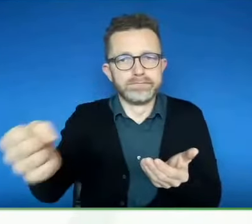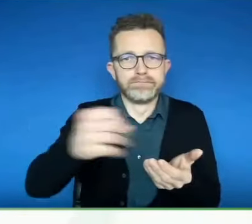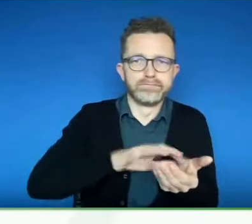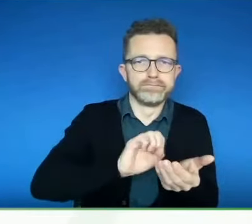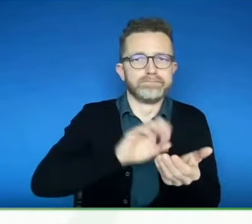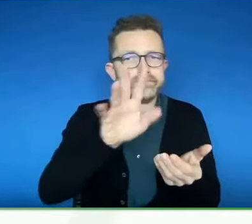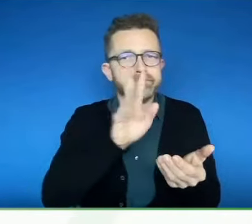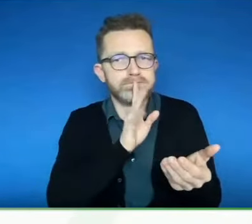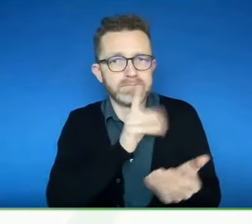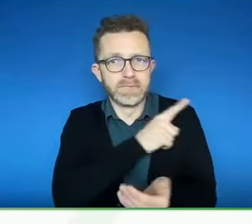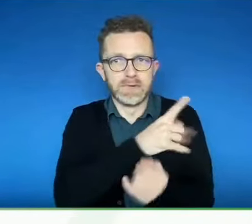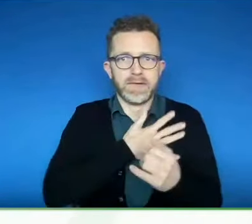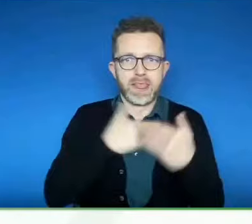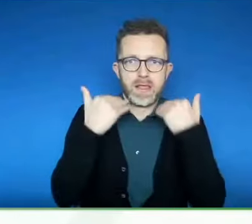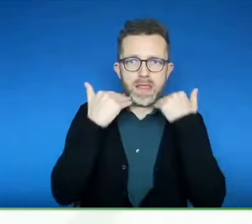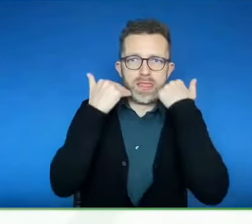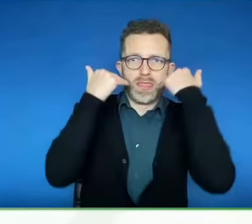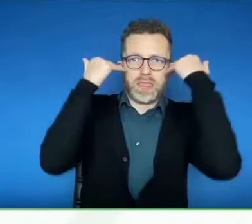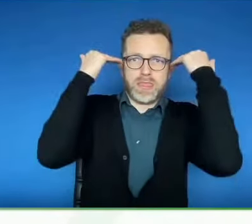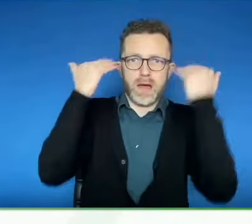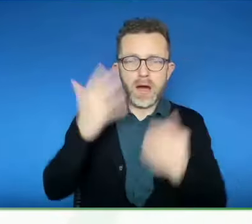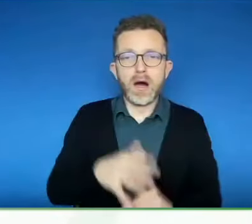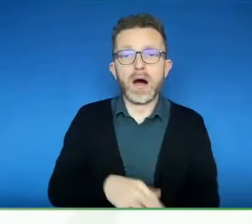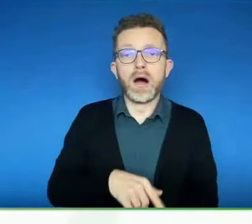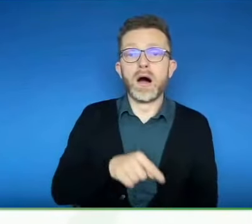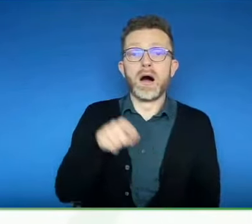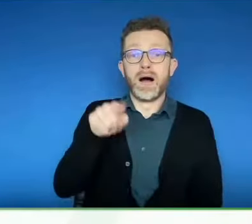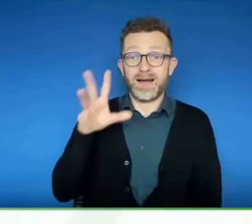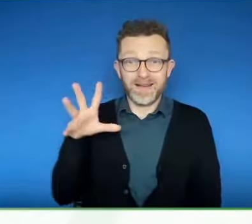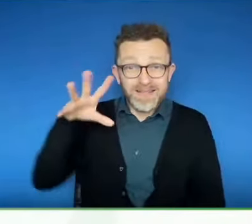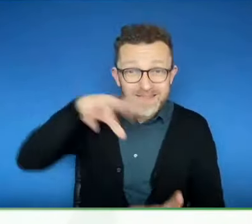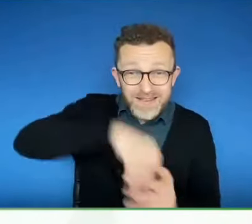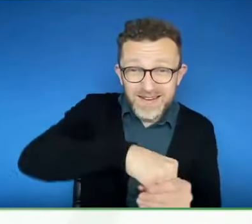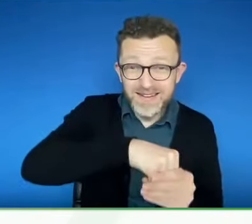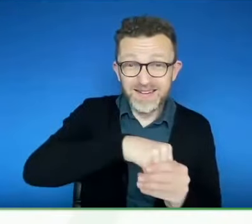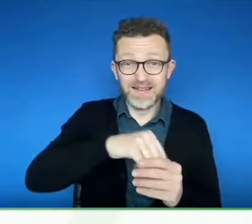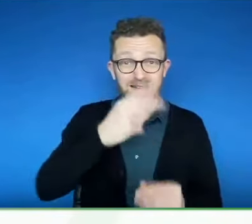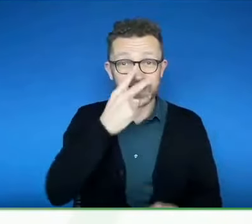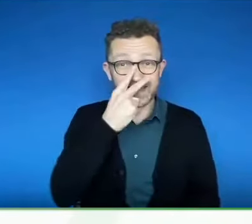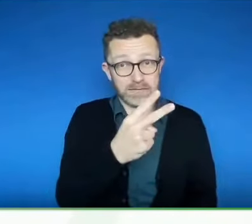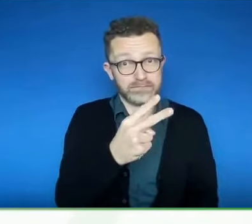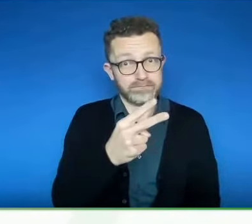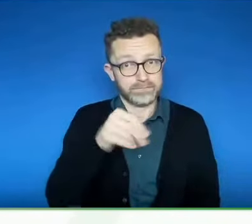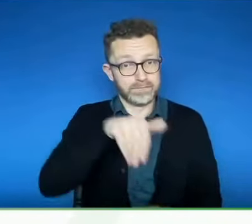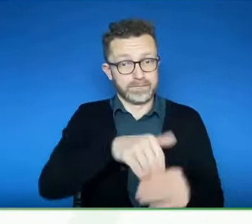condition but also proud of it and after she acknowledged her